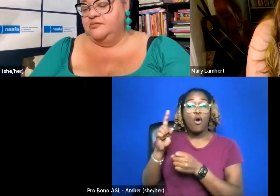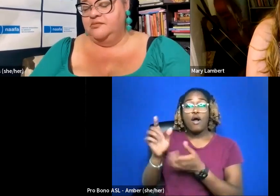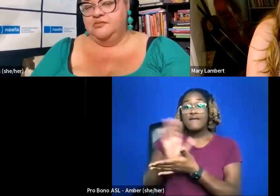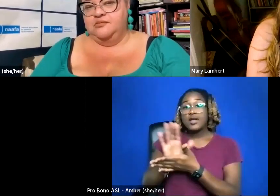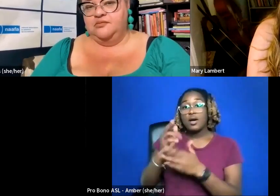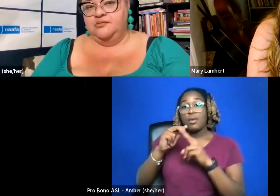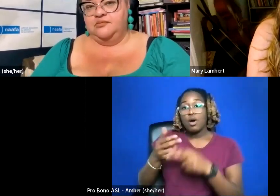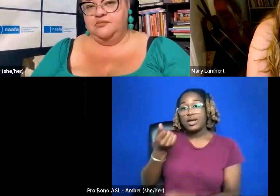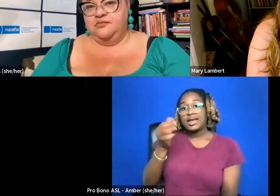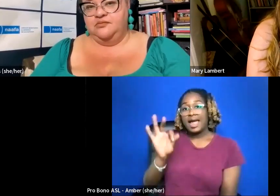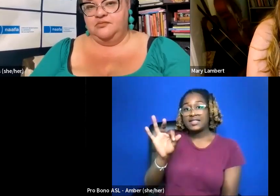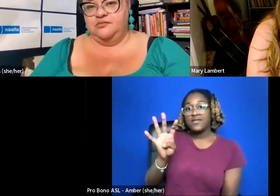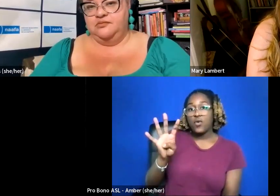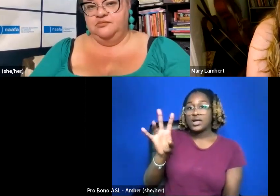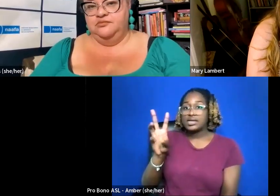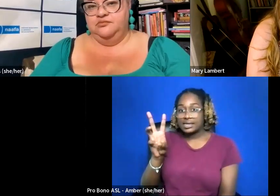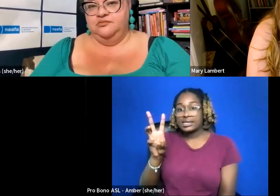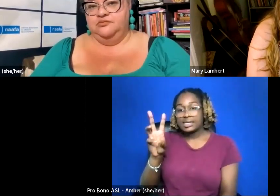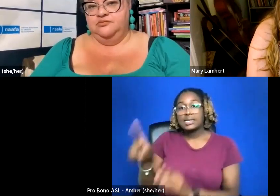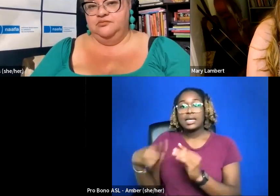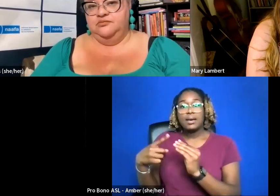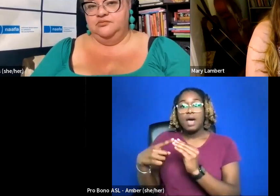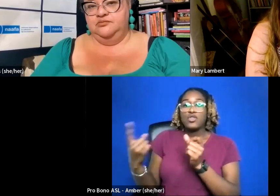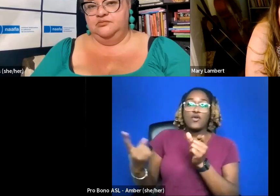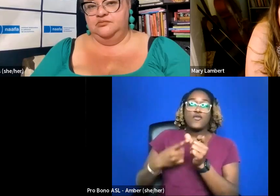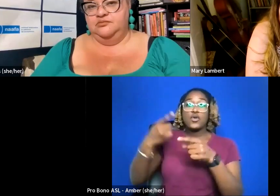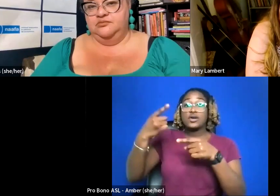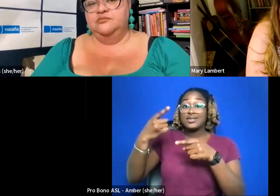which is about the first time the word homosexual entered the Bible.